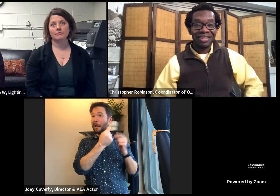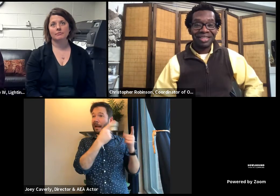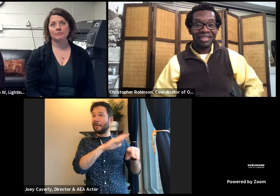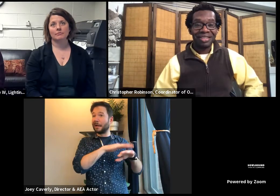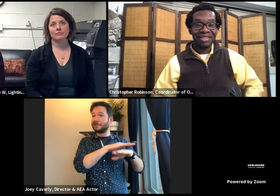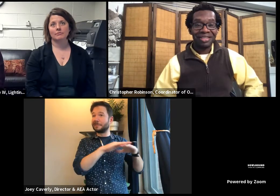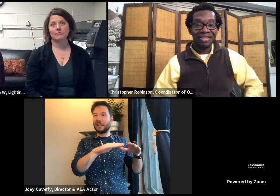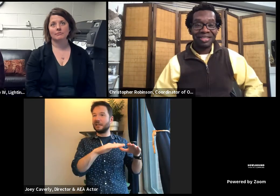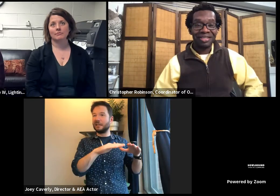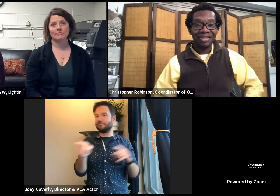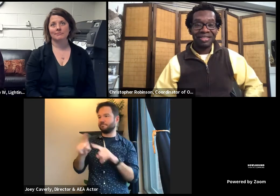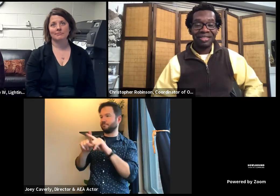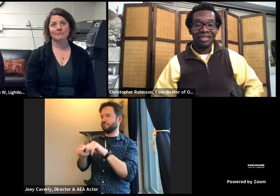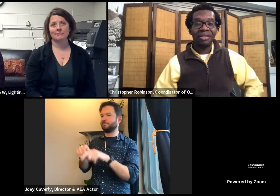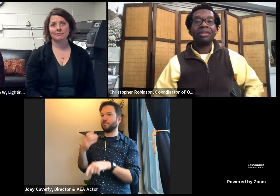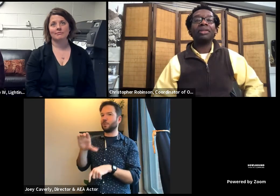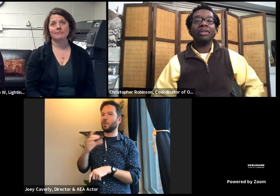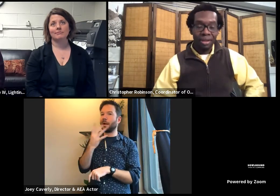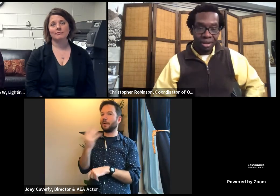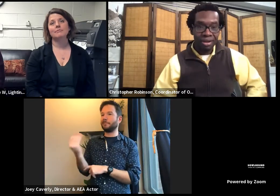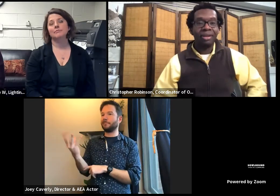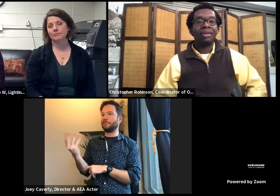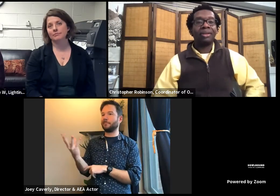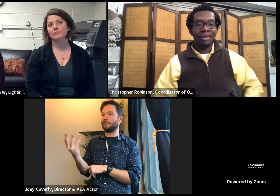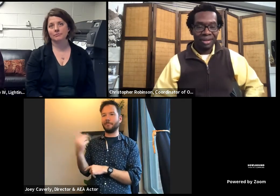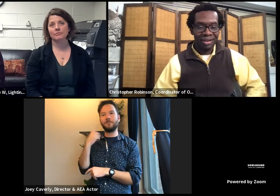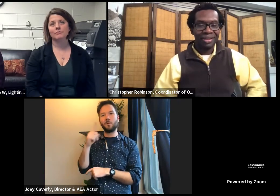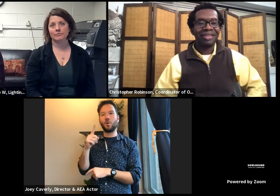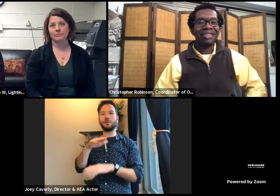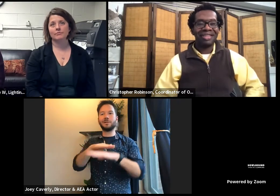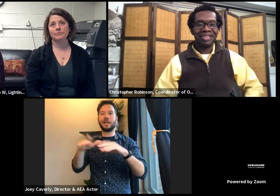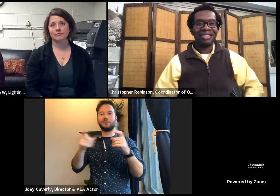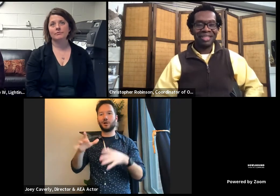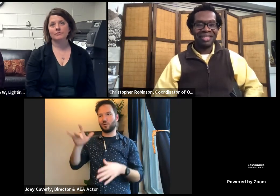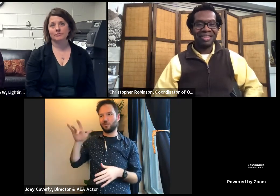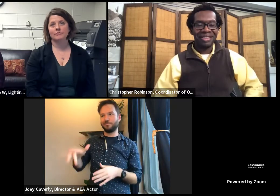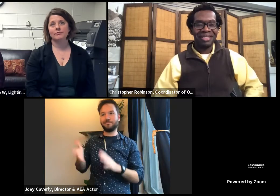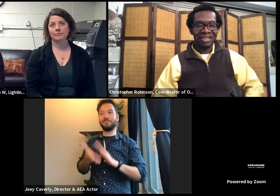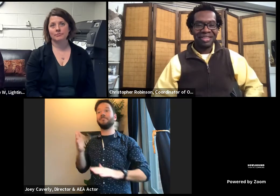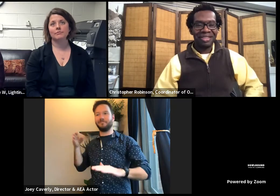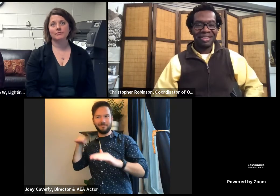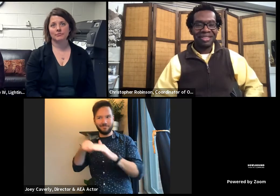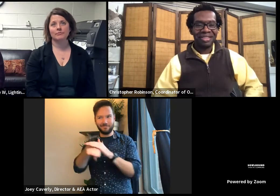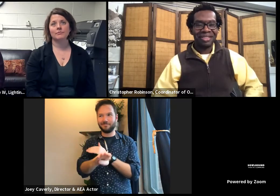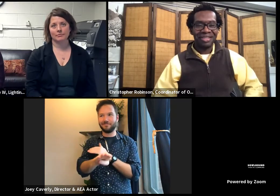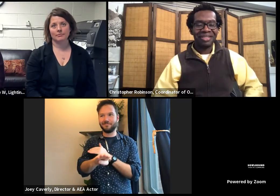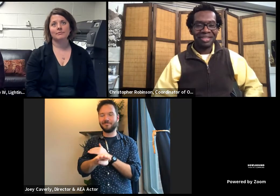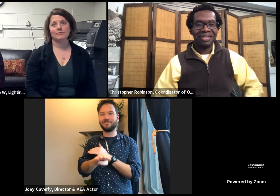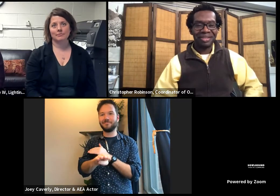That way I don't have to depend on what is being spoken aloud on stage, but rather I can have a cue light